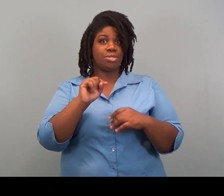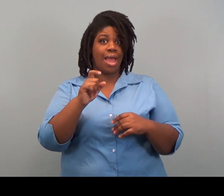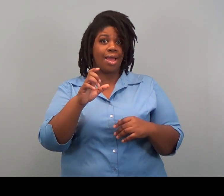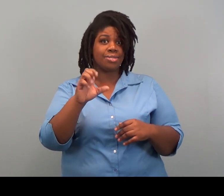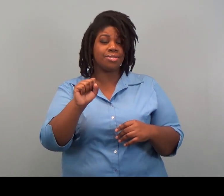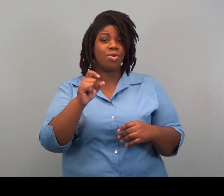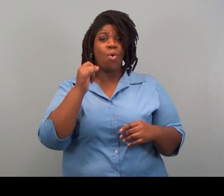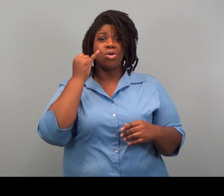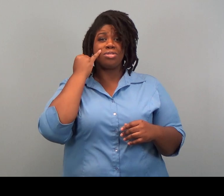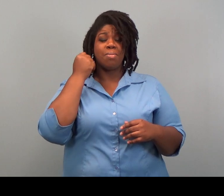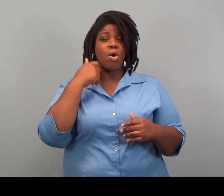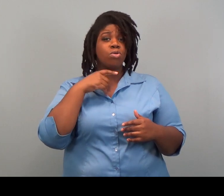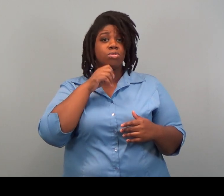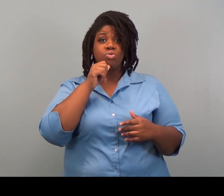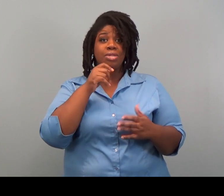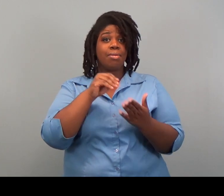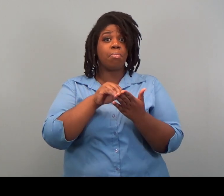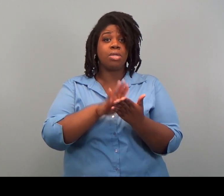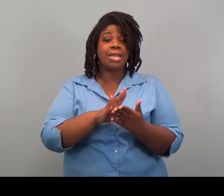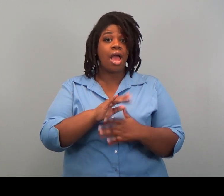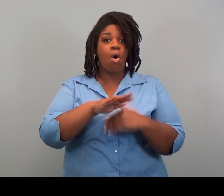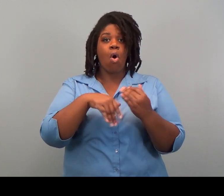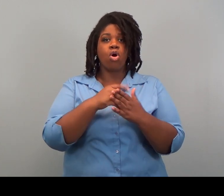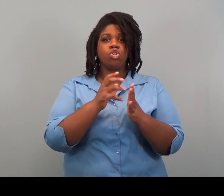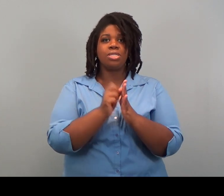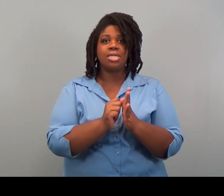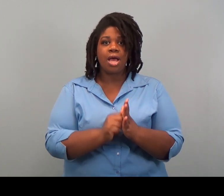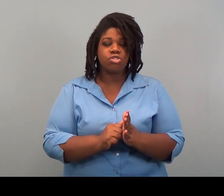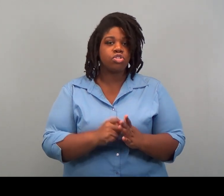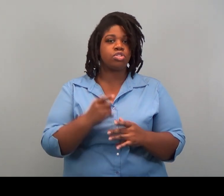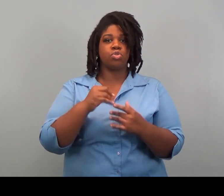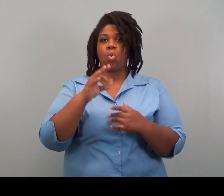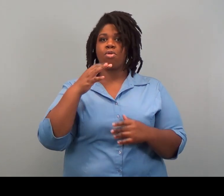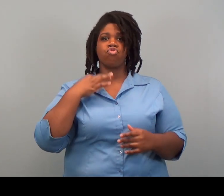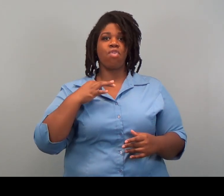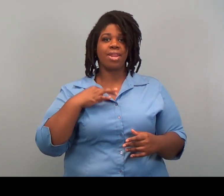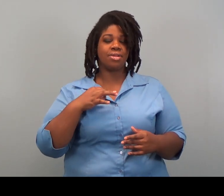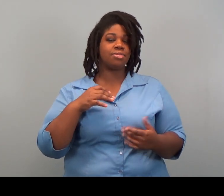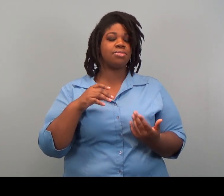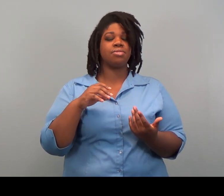or maybe you didn't claim all the credits or deductions that you should have,